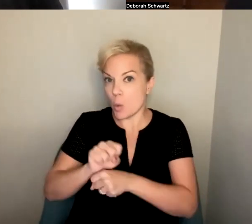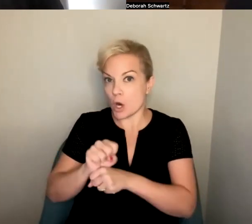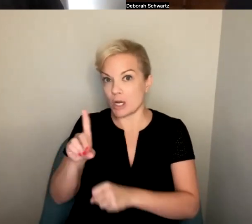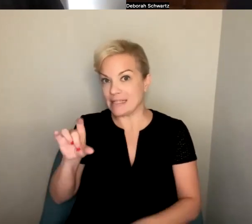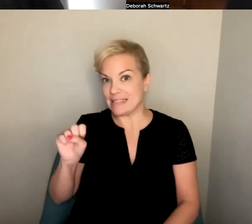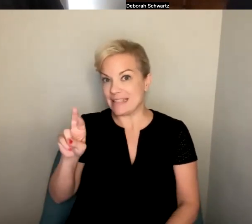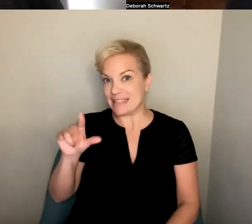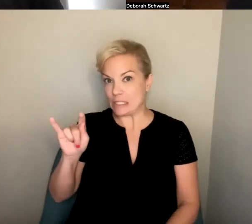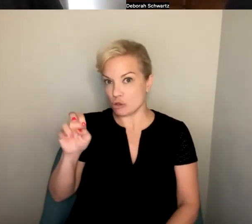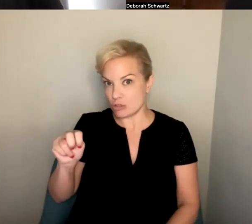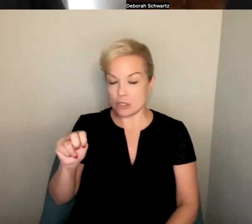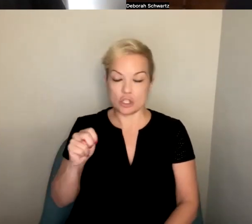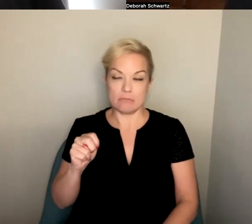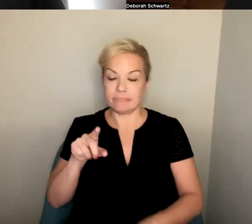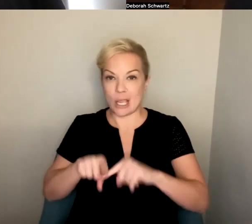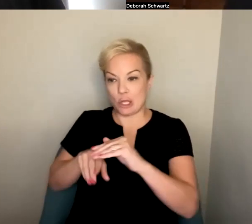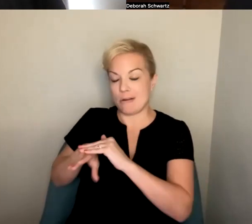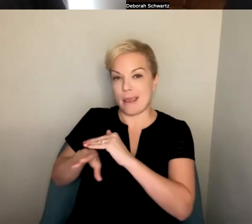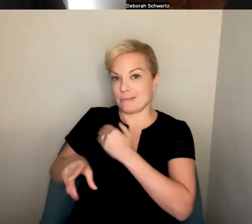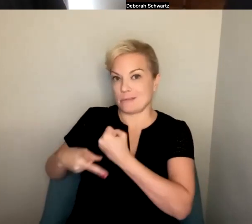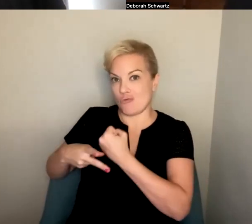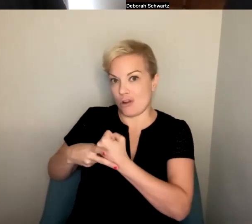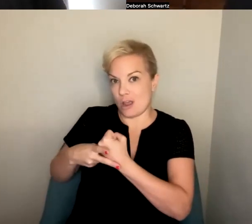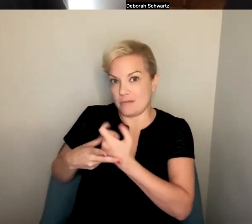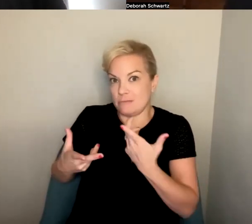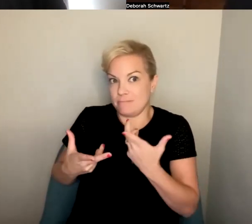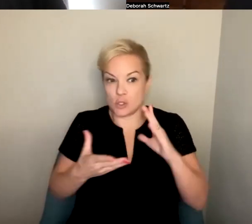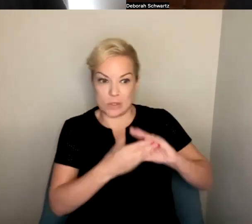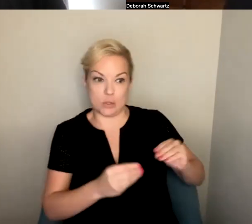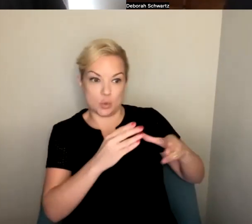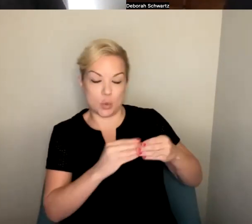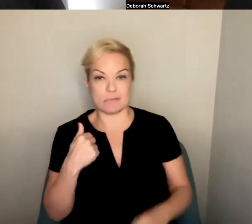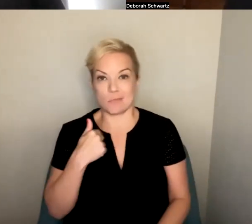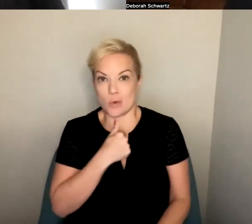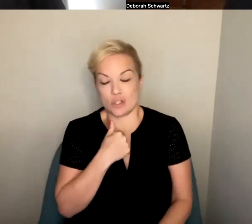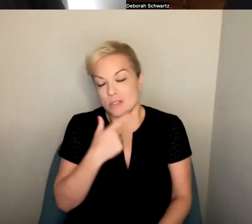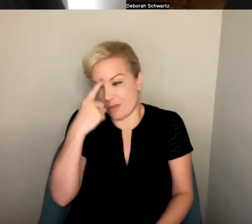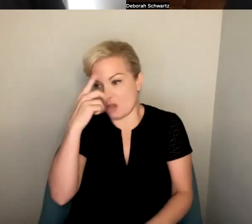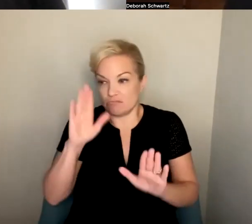access the archives because we assumed that I would be denied as well. And that is changing,